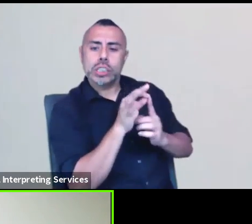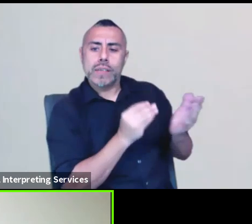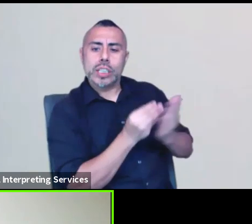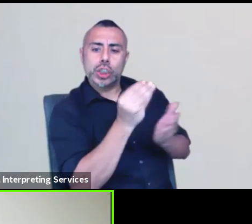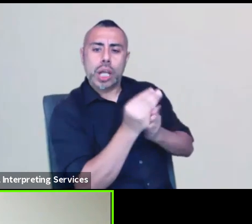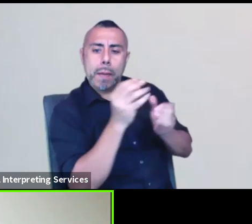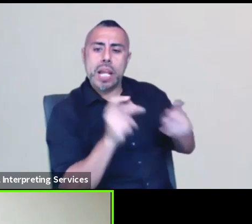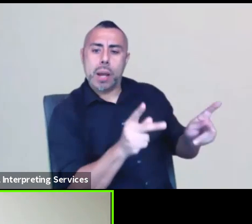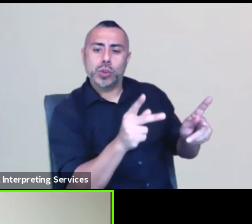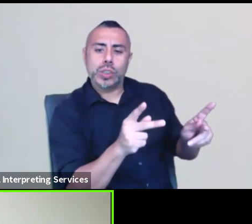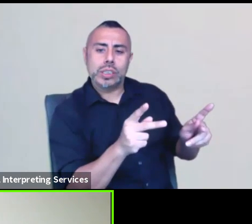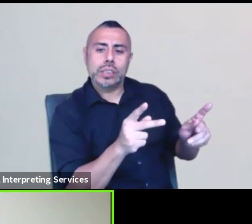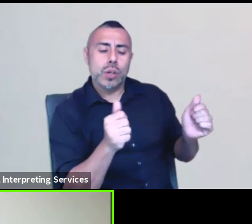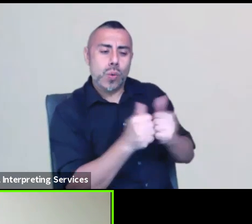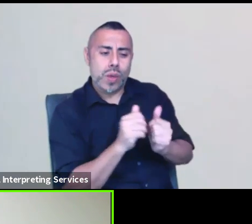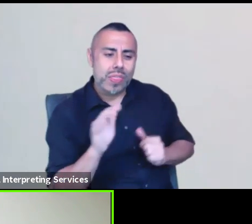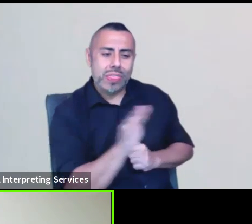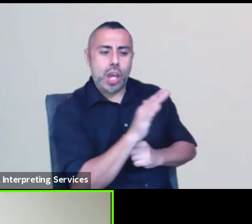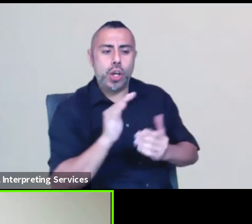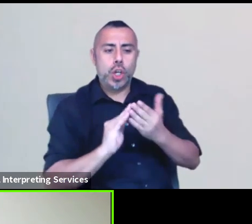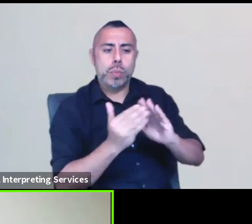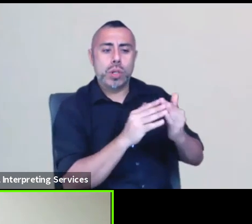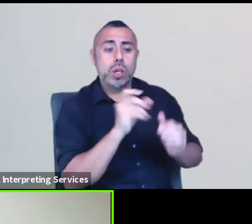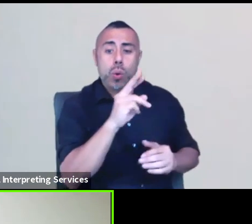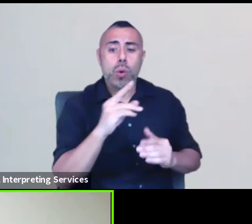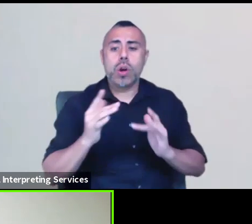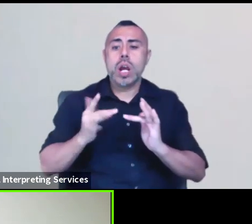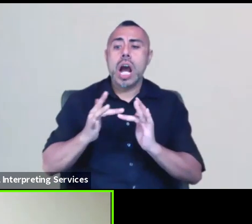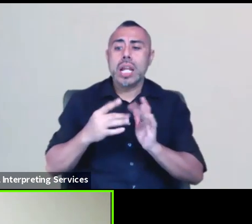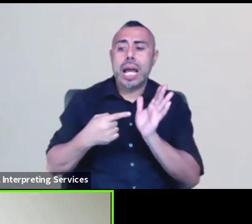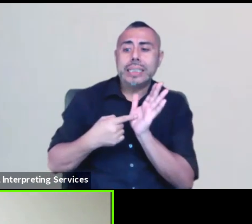with their community or online demonstrations or teaching.